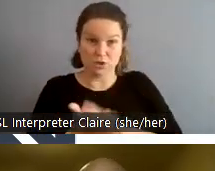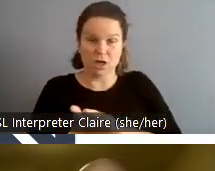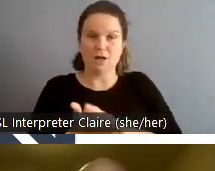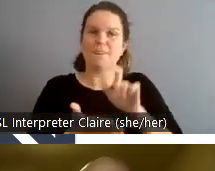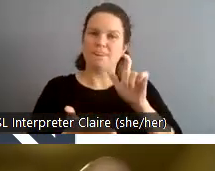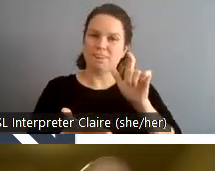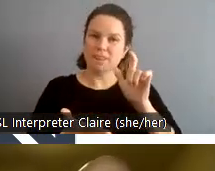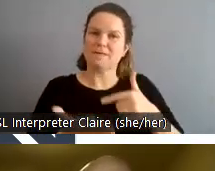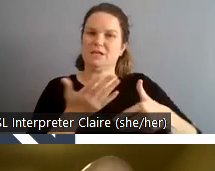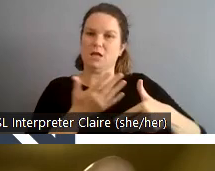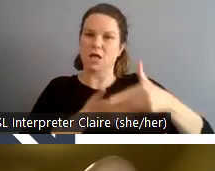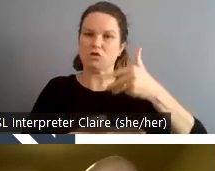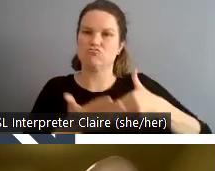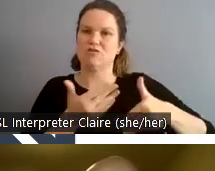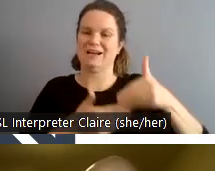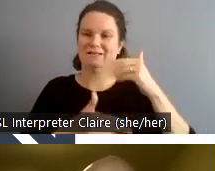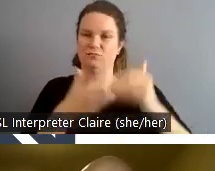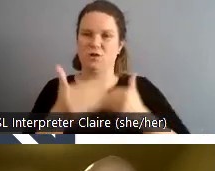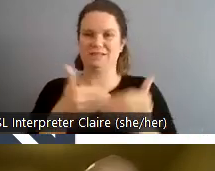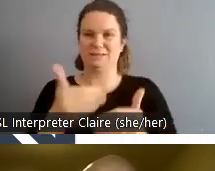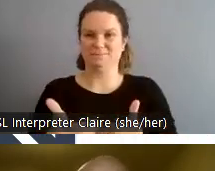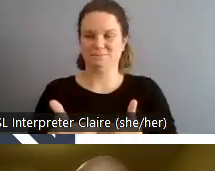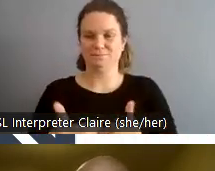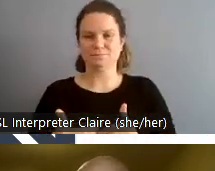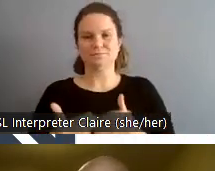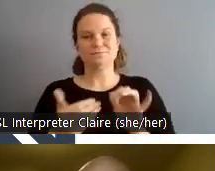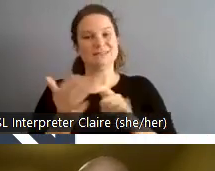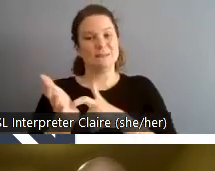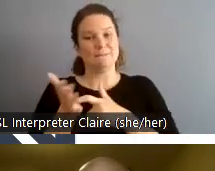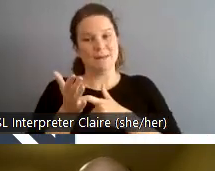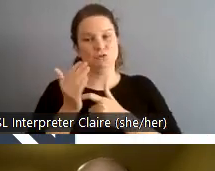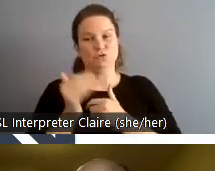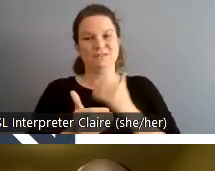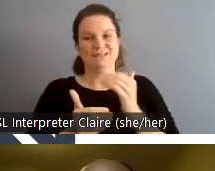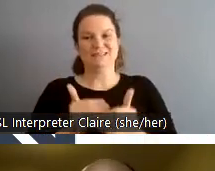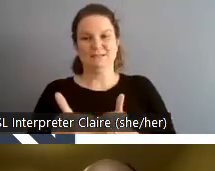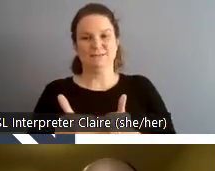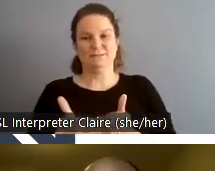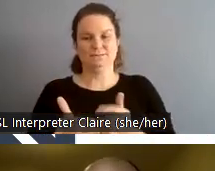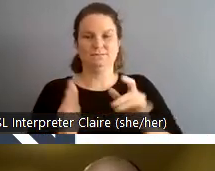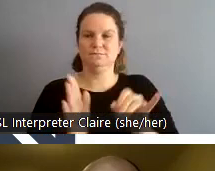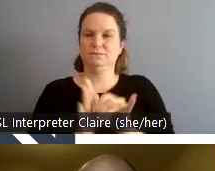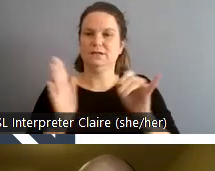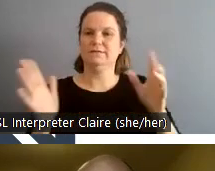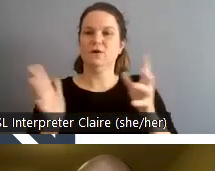interactive process. And so, that's a mandatory step in identifying what's